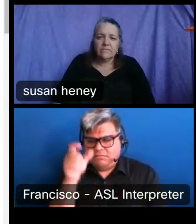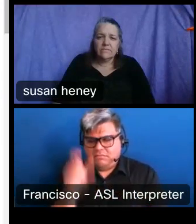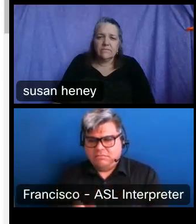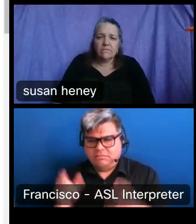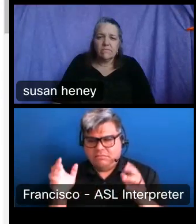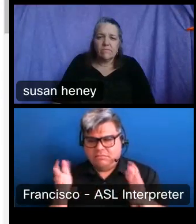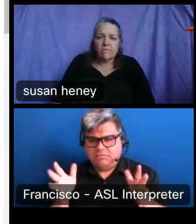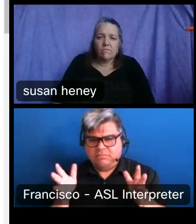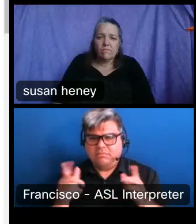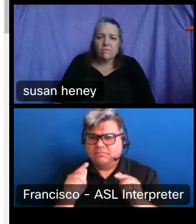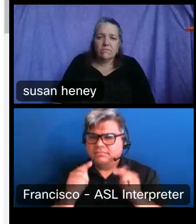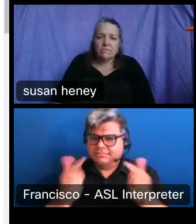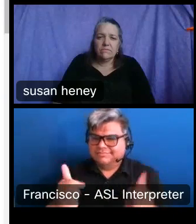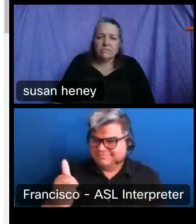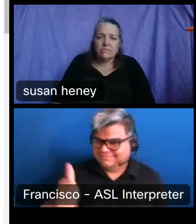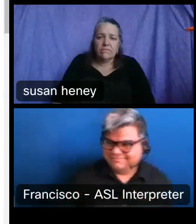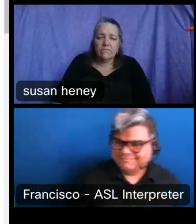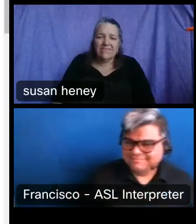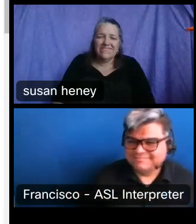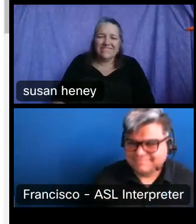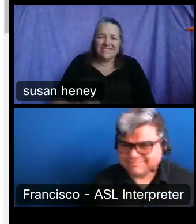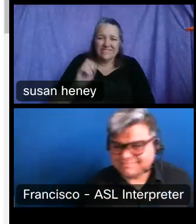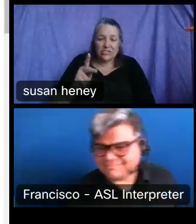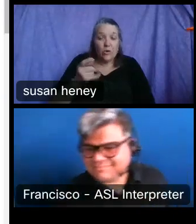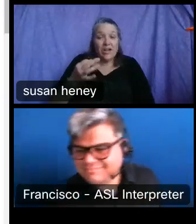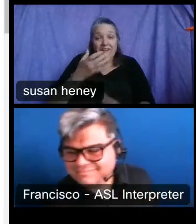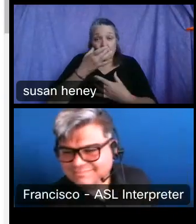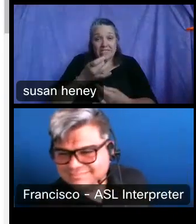and let's look at the multiple views. If I were interested in mapping any of these,